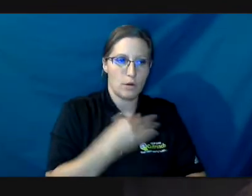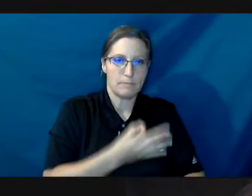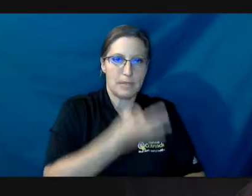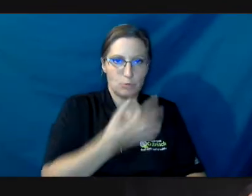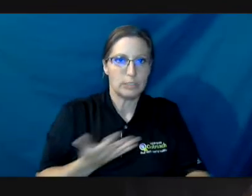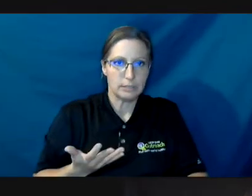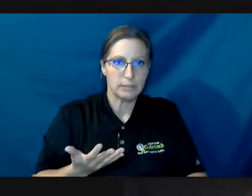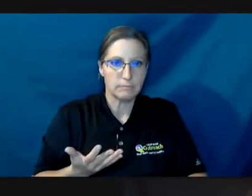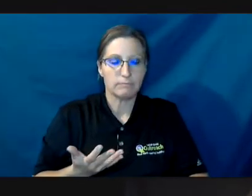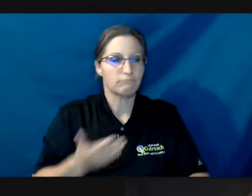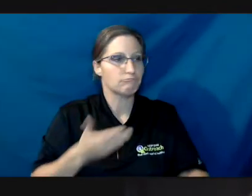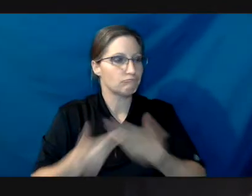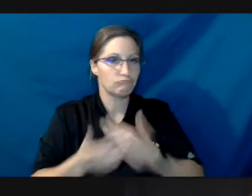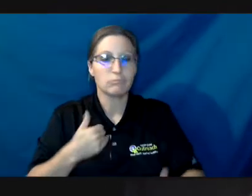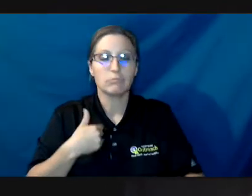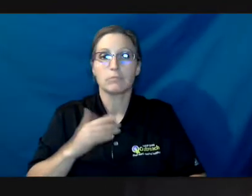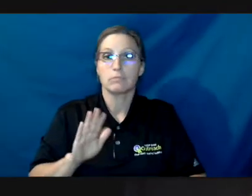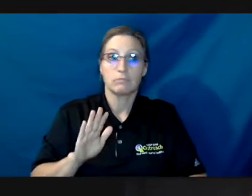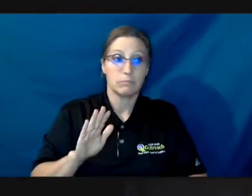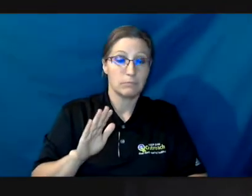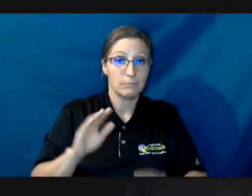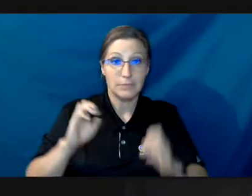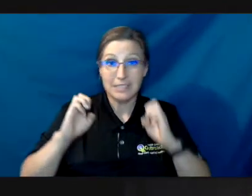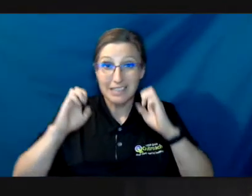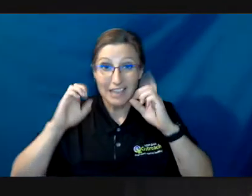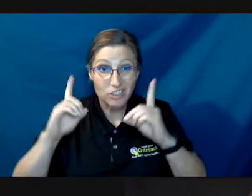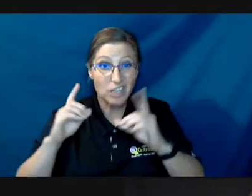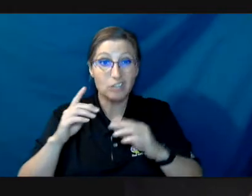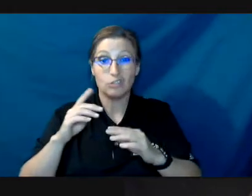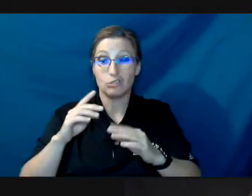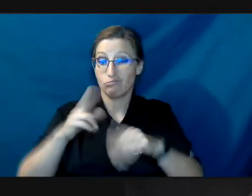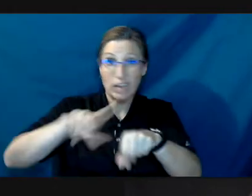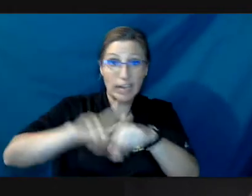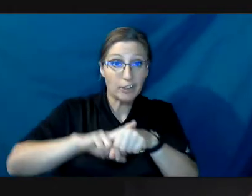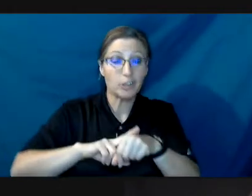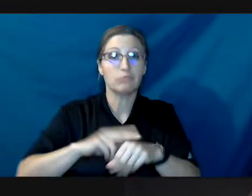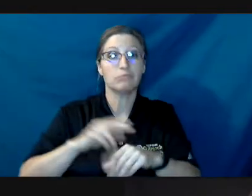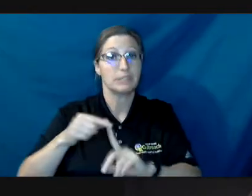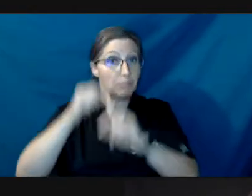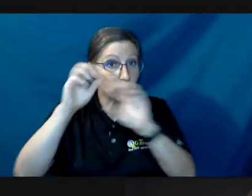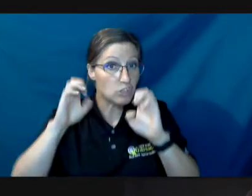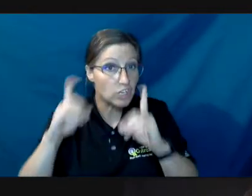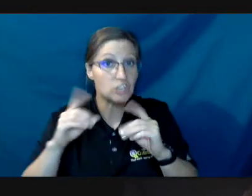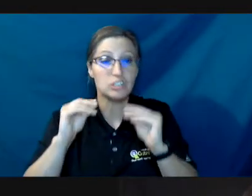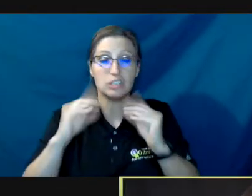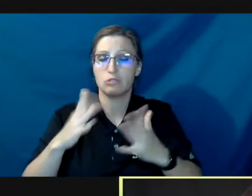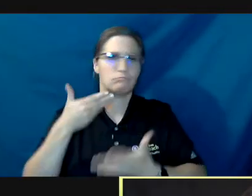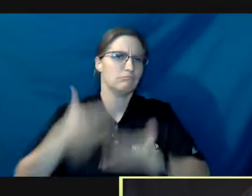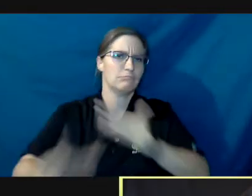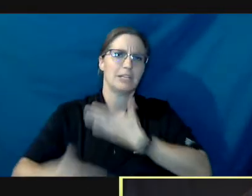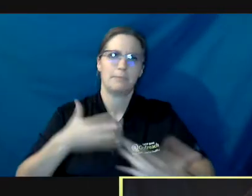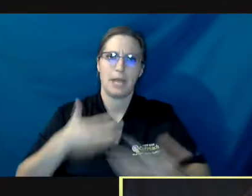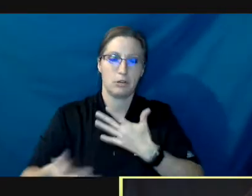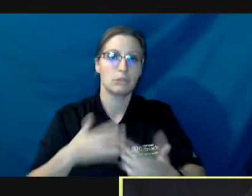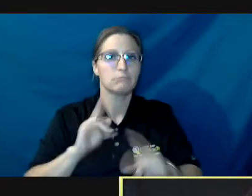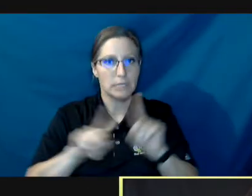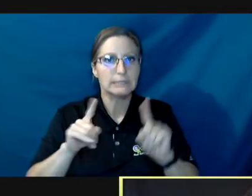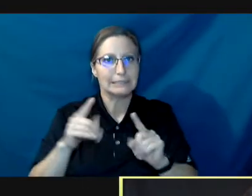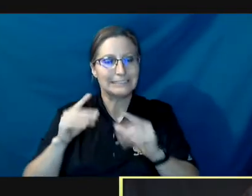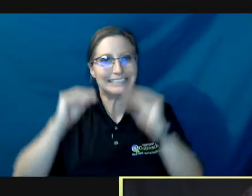Whether it's the teacher for the deaf, special ed teacher, or a regular education teacher. (Keith) Again, working as a team, a collaborative approach